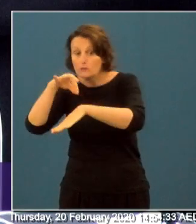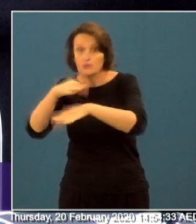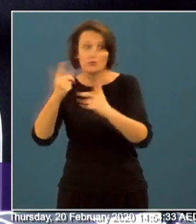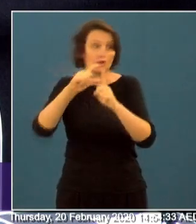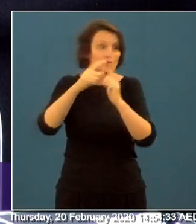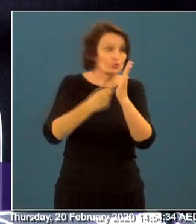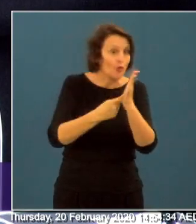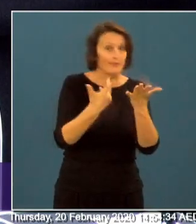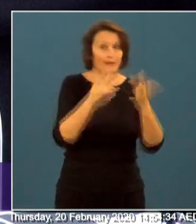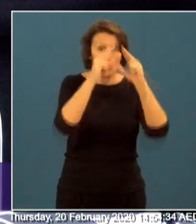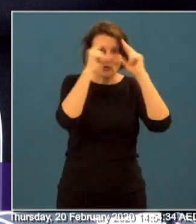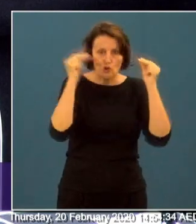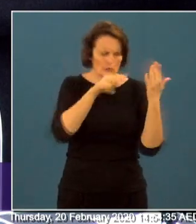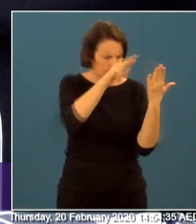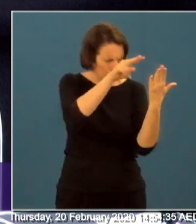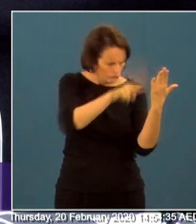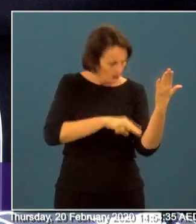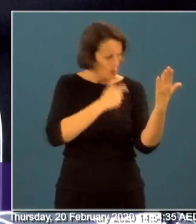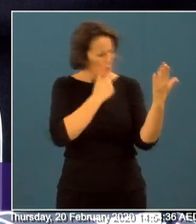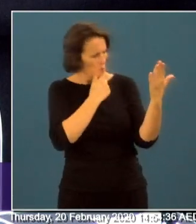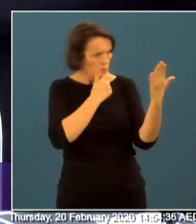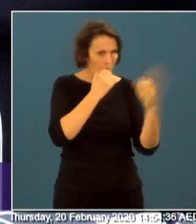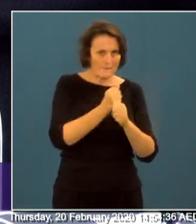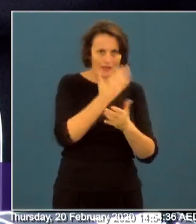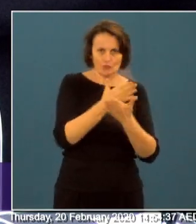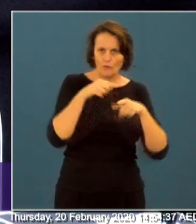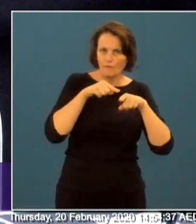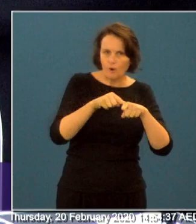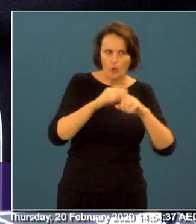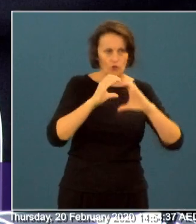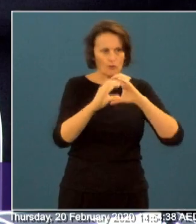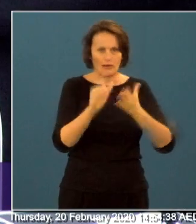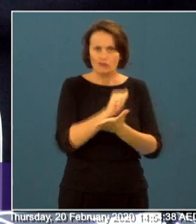...Local Health Districts about the tools that they could implement or the actions they could take? That's right.